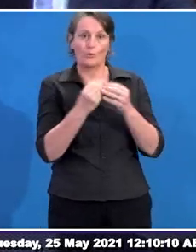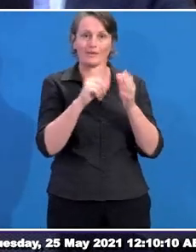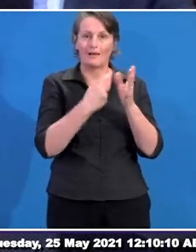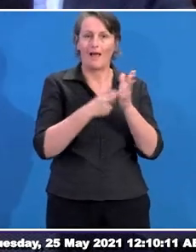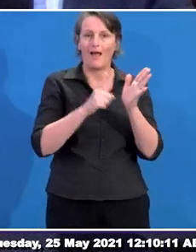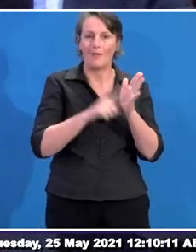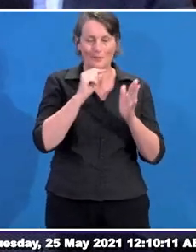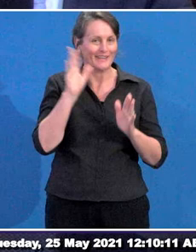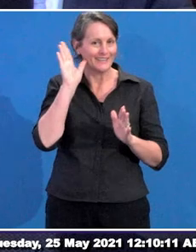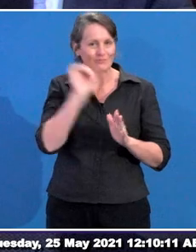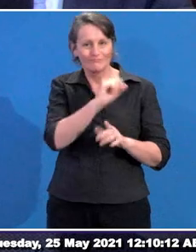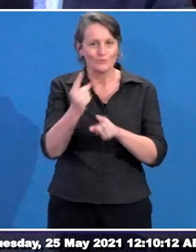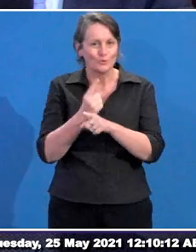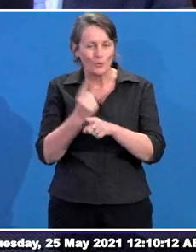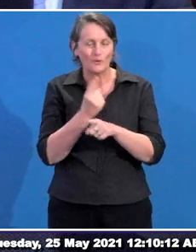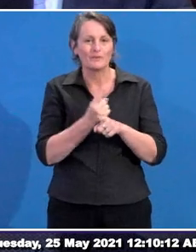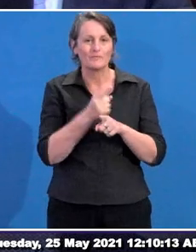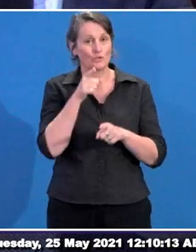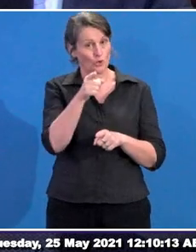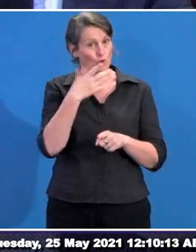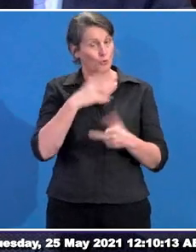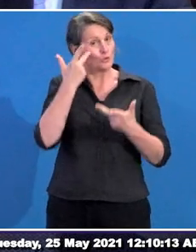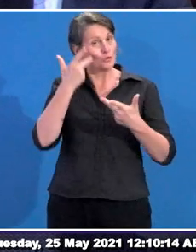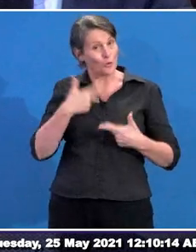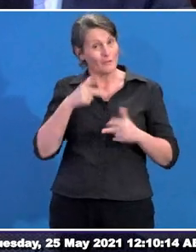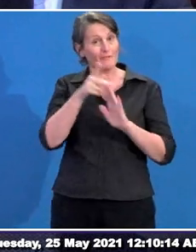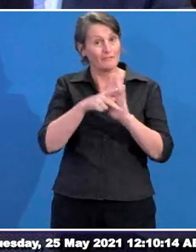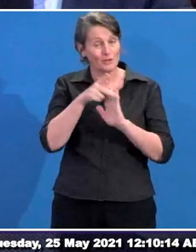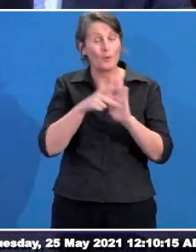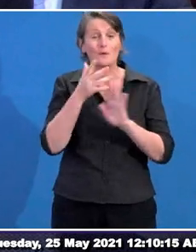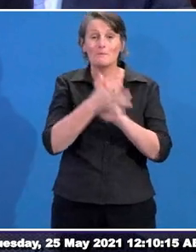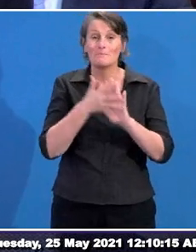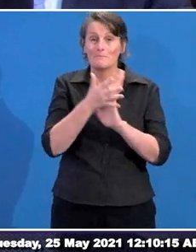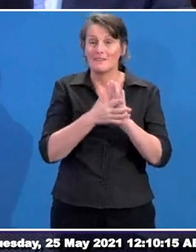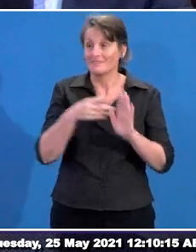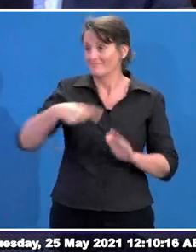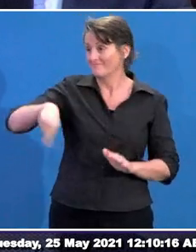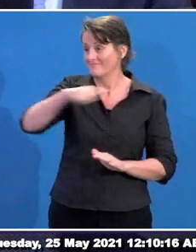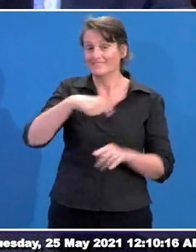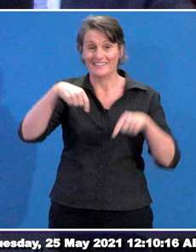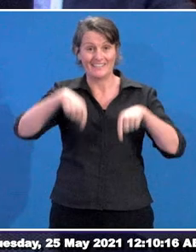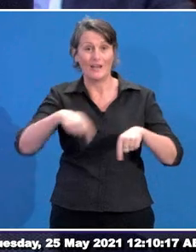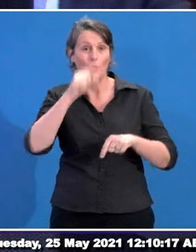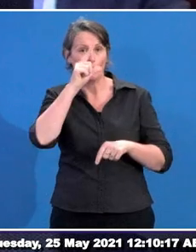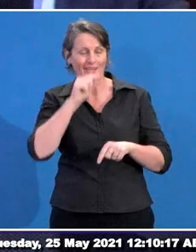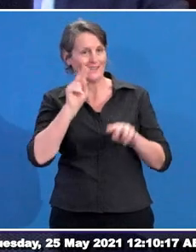And you wanted to share this video with us, so that the Royal Commissioners could have some understanding